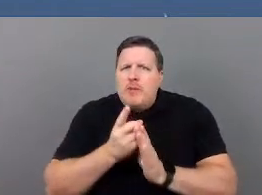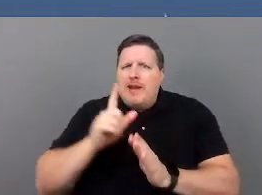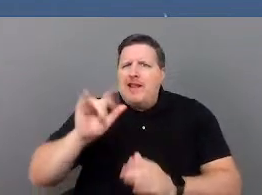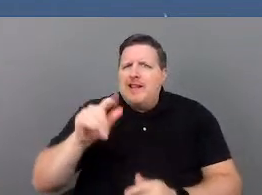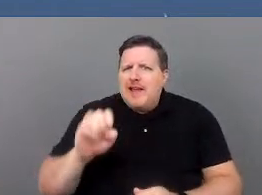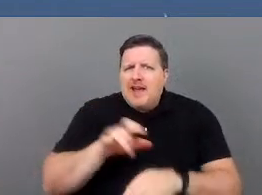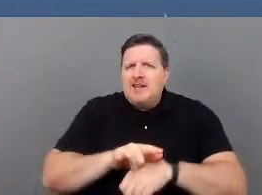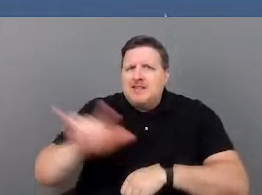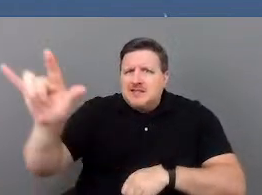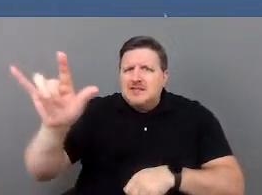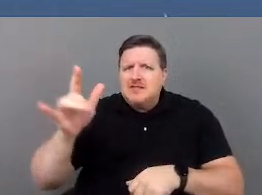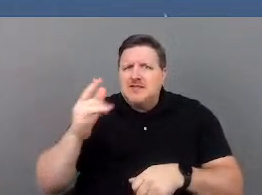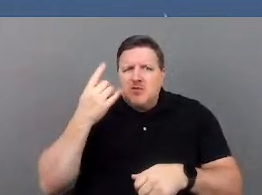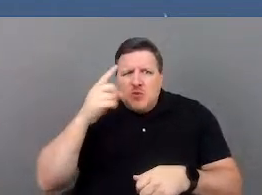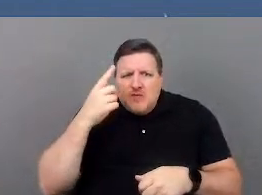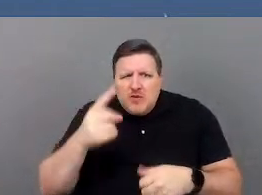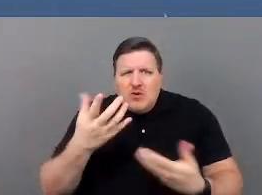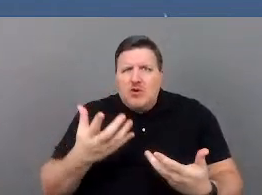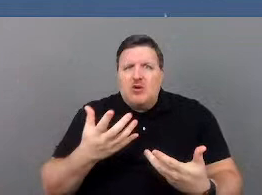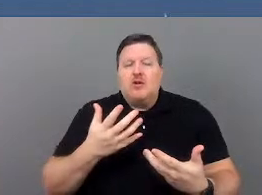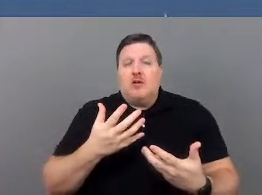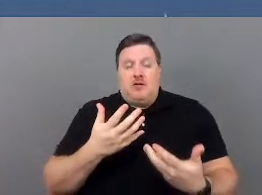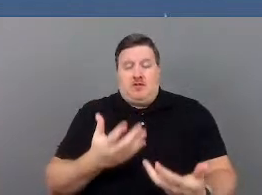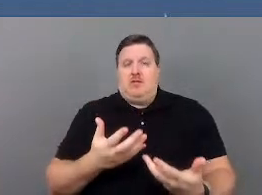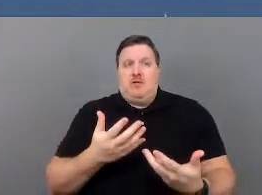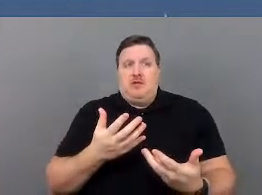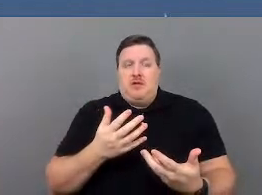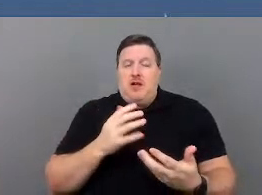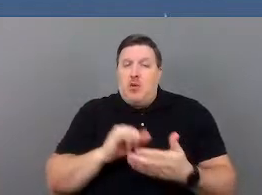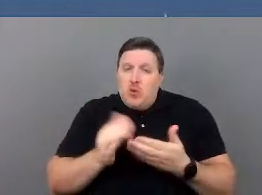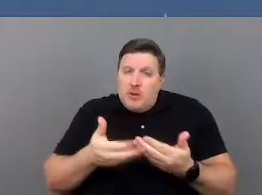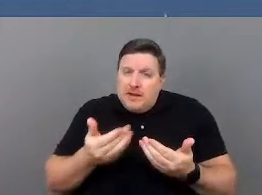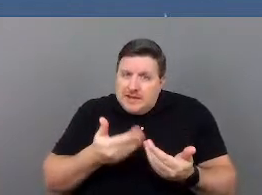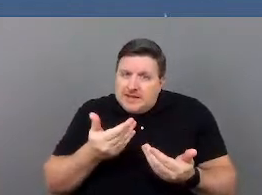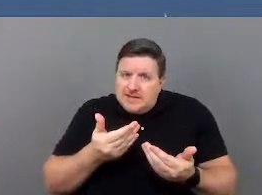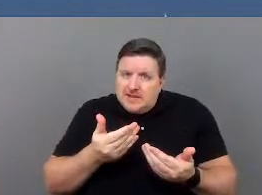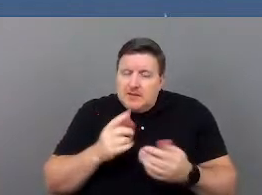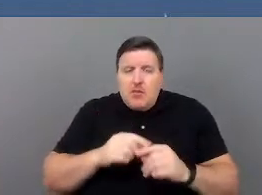THE LAST BAG LOADED, PASSENGER SEATED AS THE CAUSE BECAUSE ROOT CAUSES ARE RARELY SO OBVIOUS.